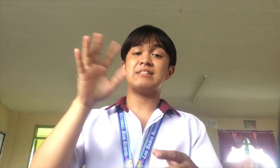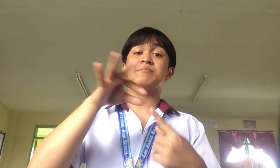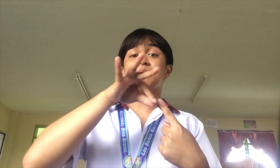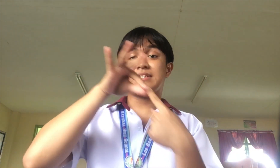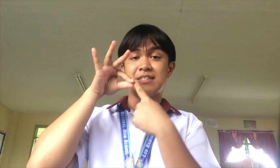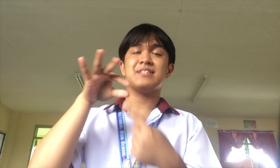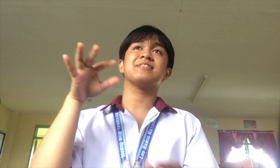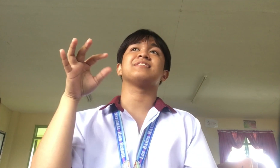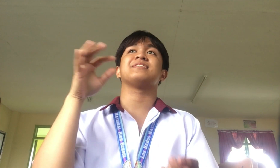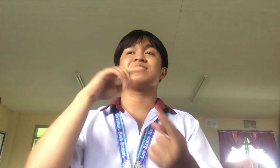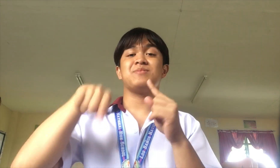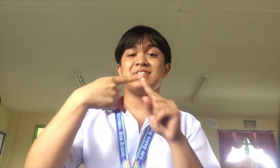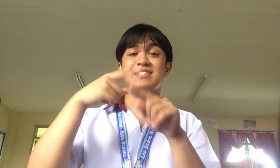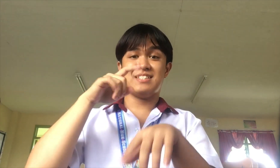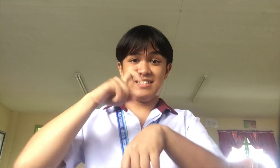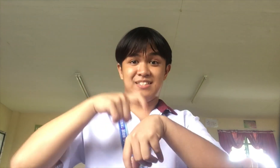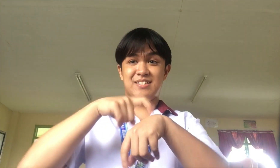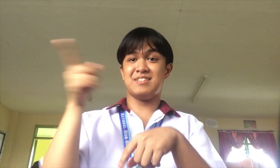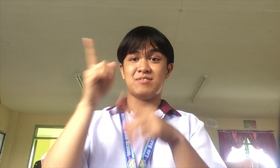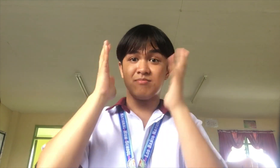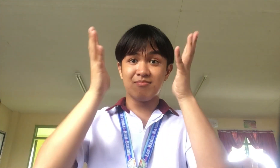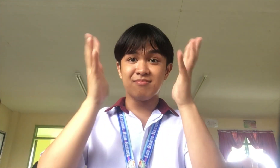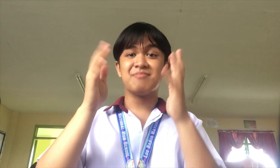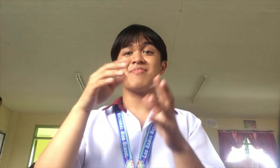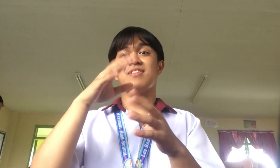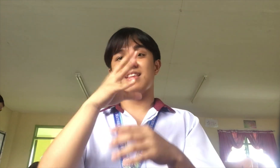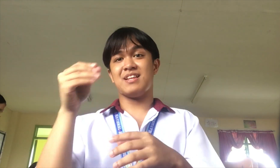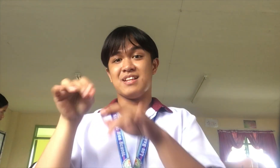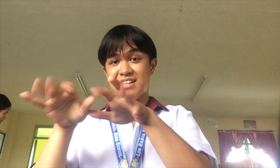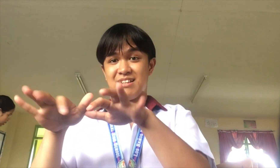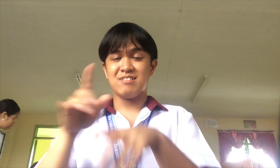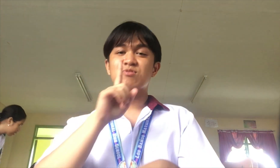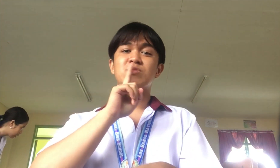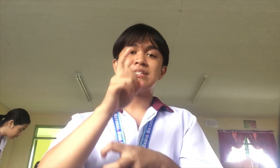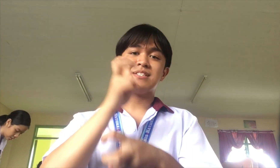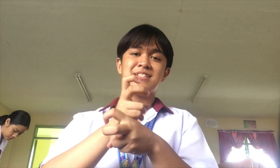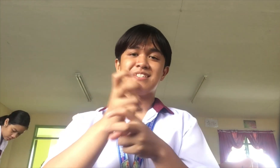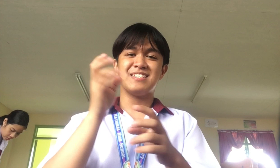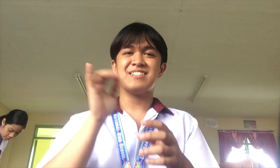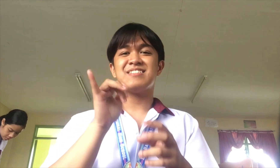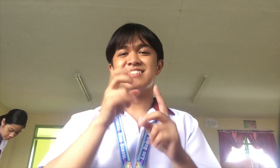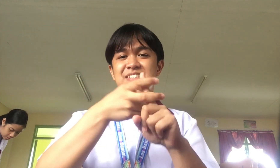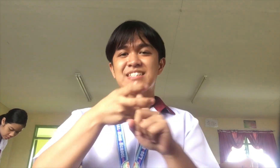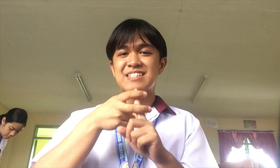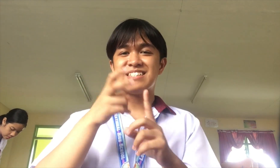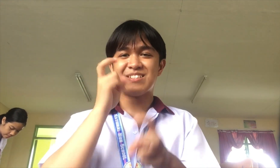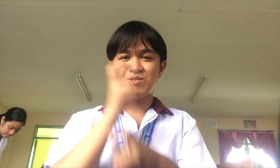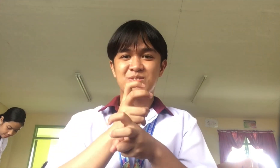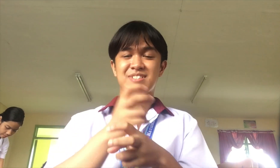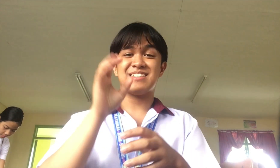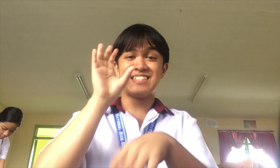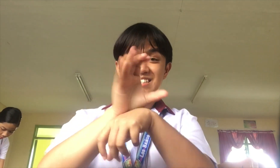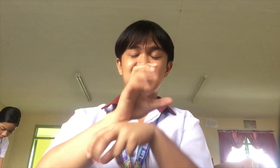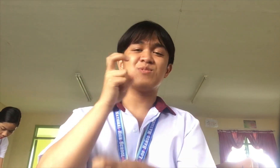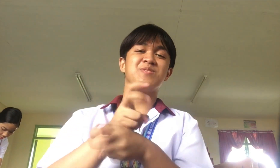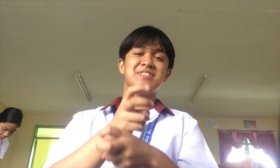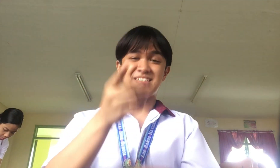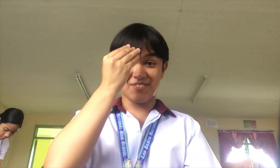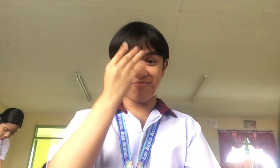especially when it's time for their class, it was so hard to get them to pay attention to have focused